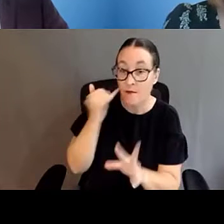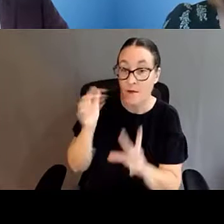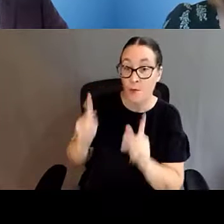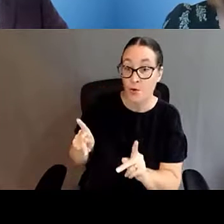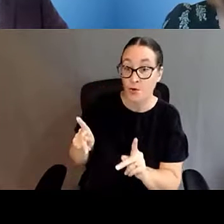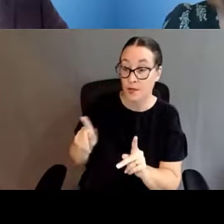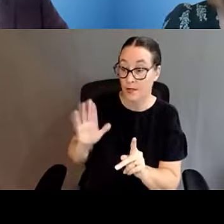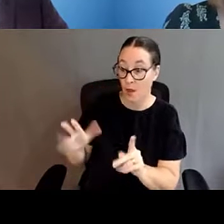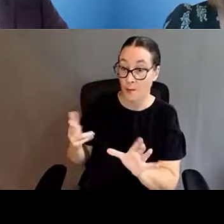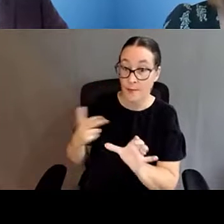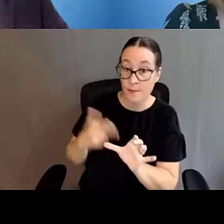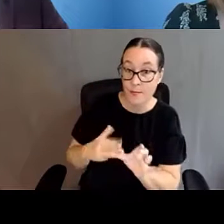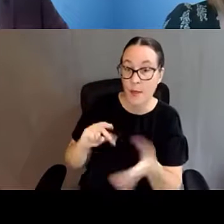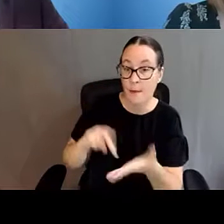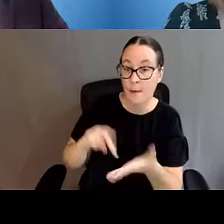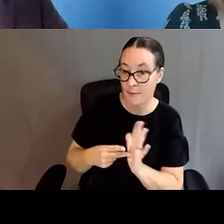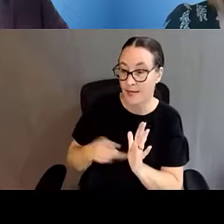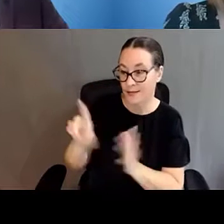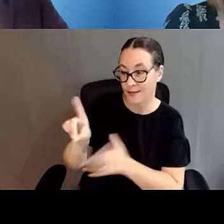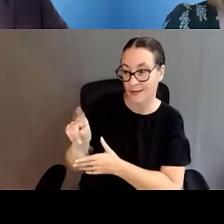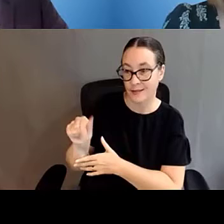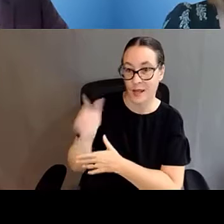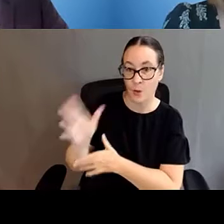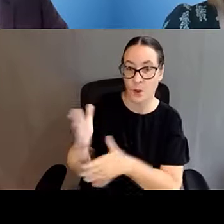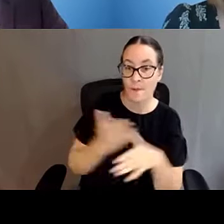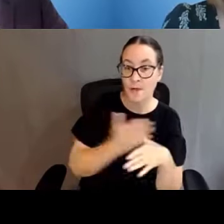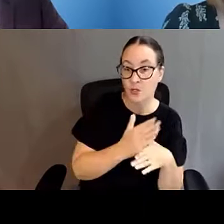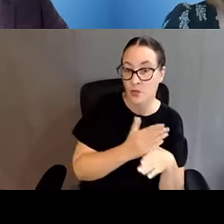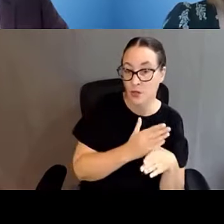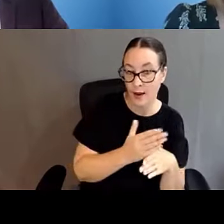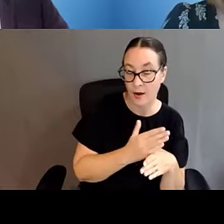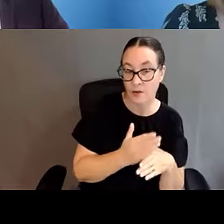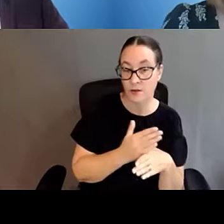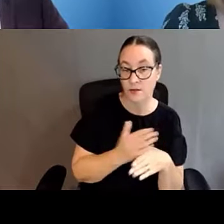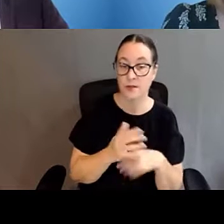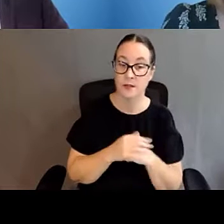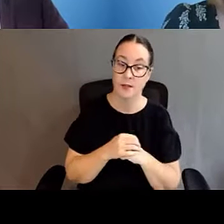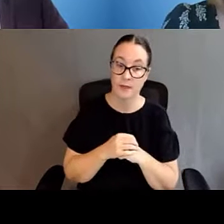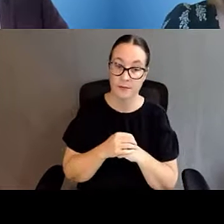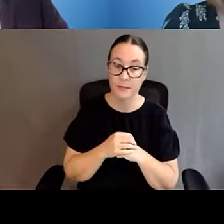involves sharing of data or does not, and often consent forms will have options